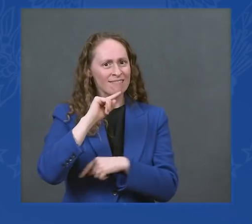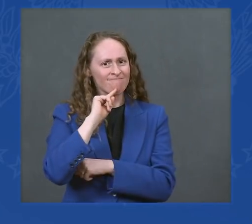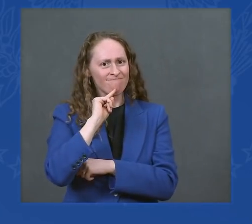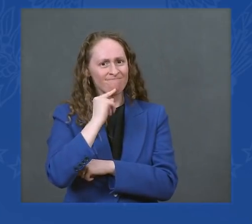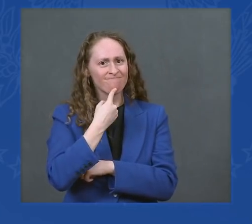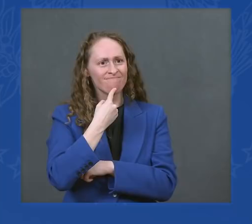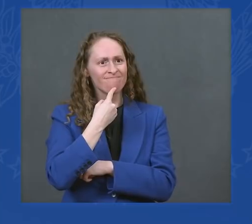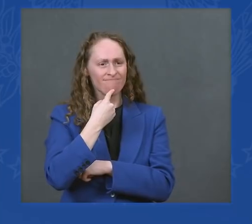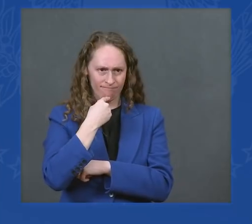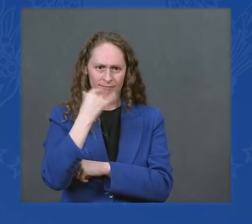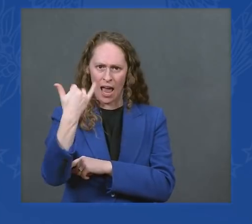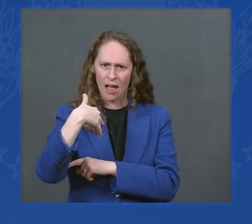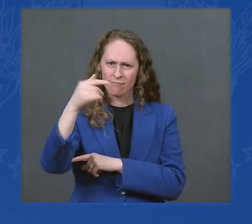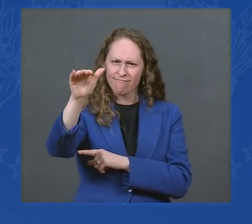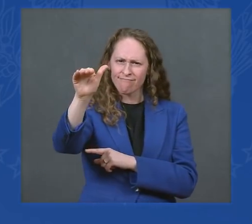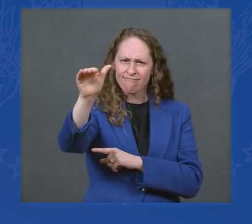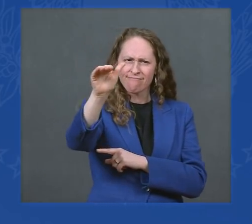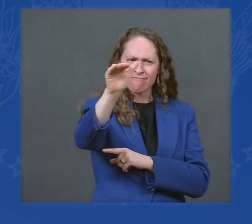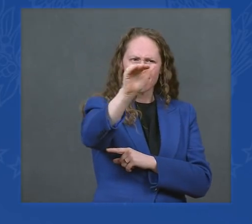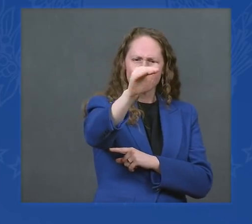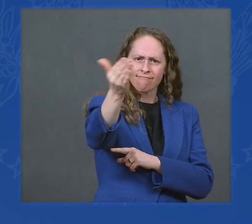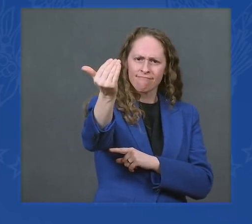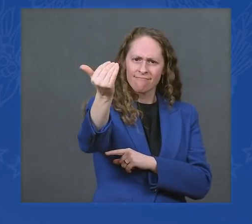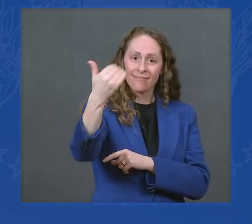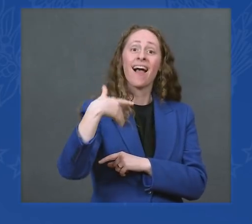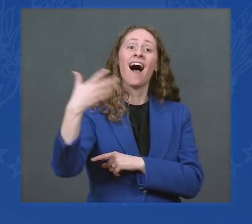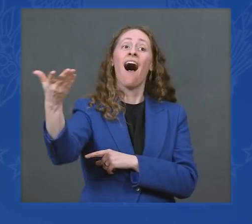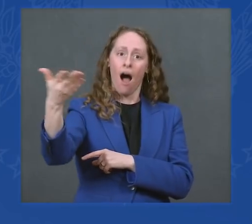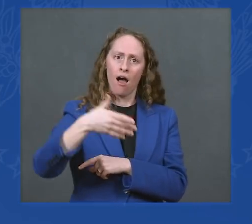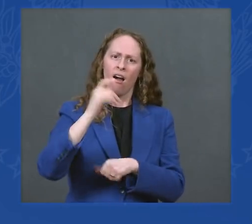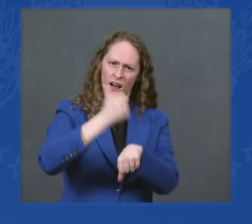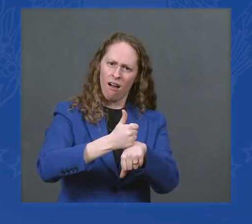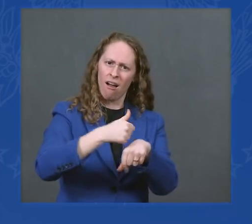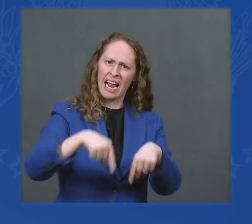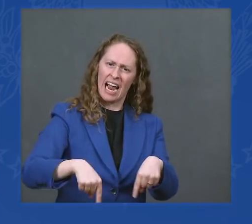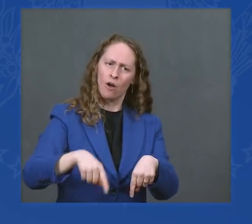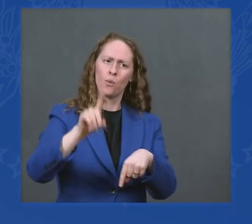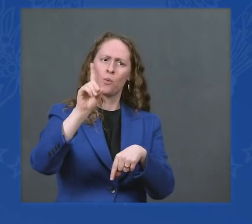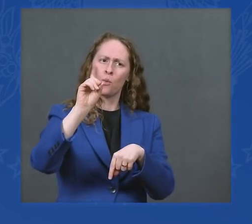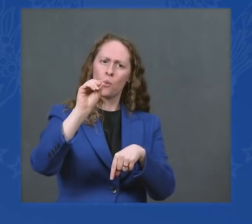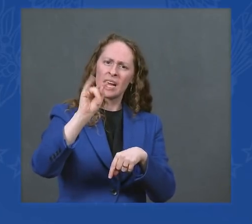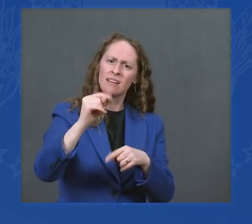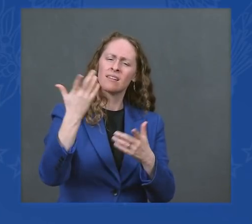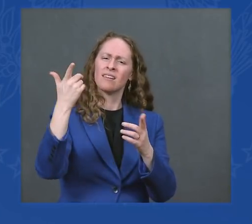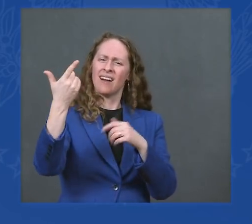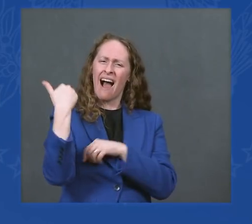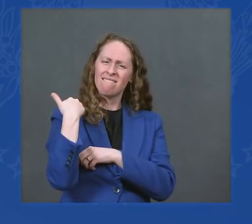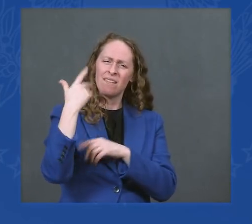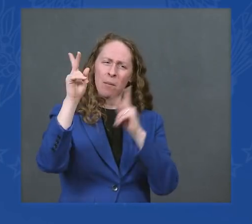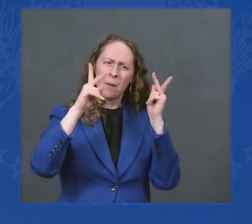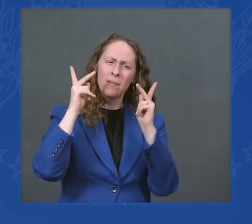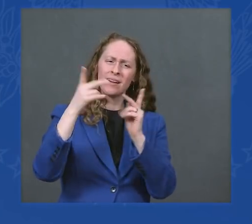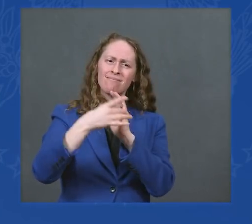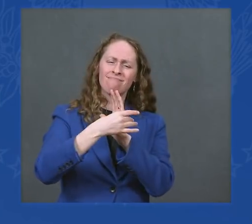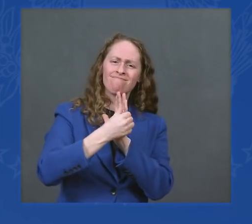create great products and good-paying jobs. That's been my approach from day one. And now we're seeing the results --